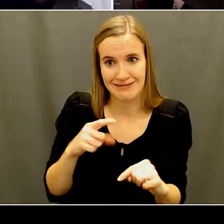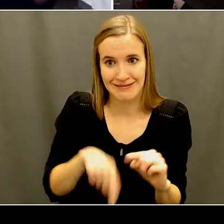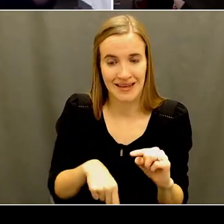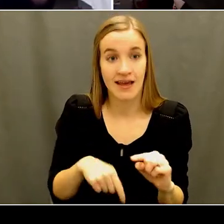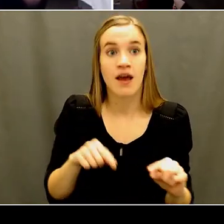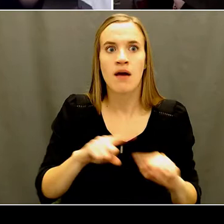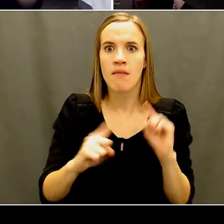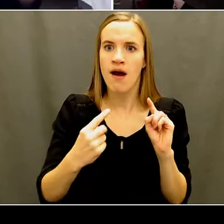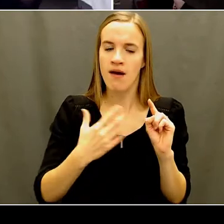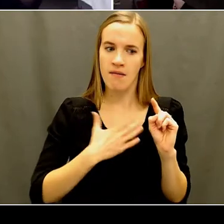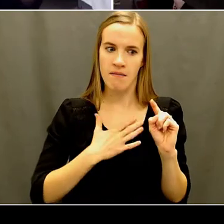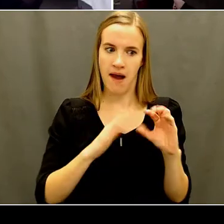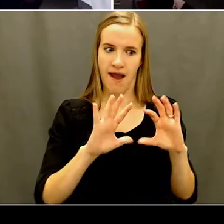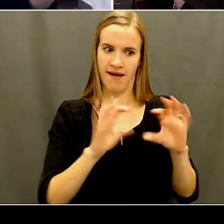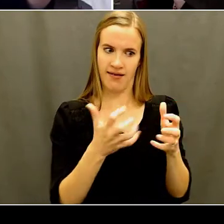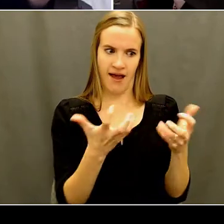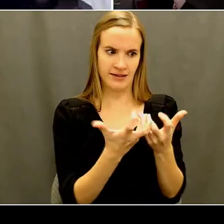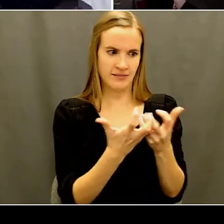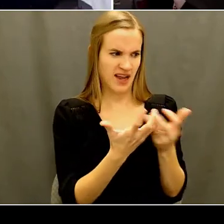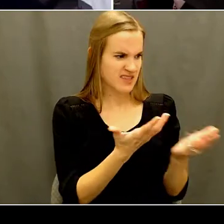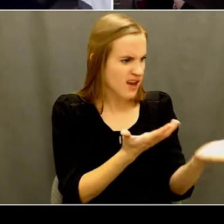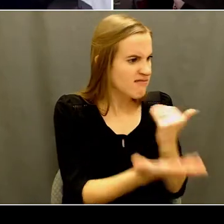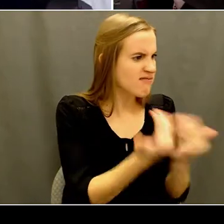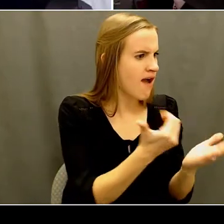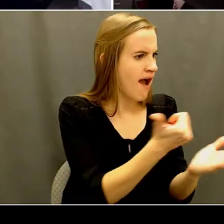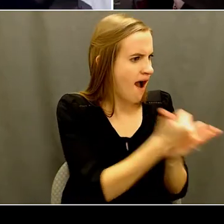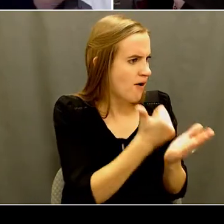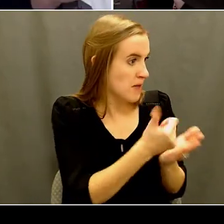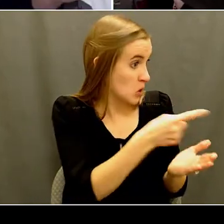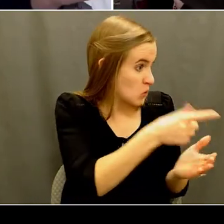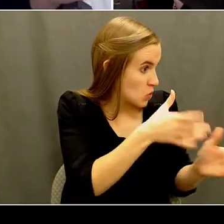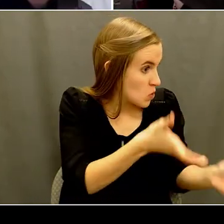monitoring in case folks drop me. And I did the monkey bars. And of